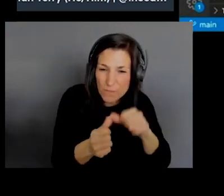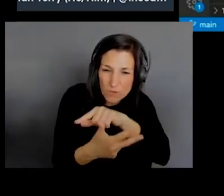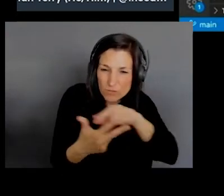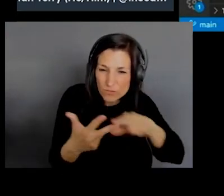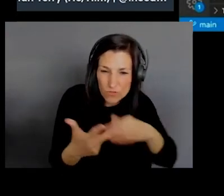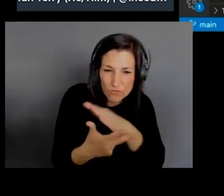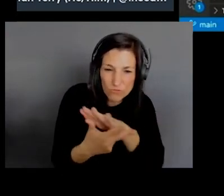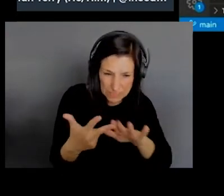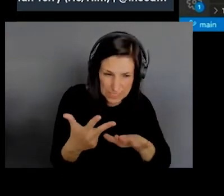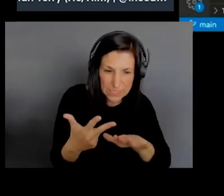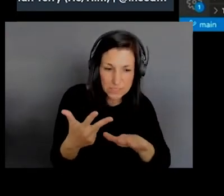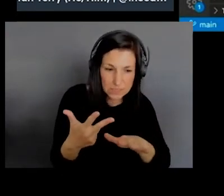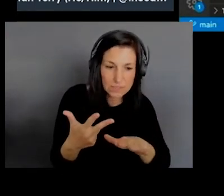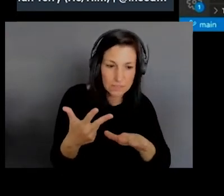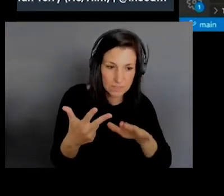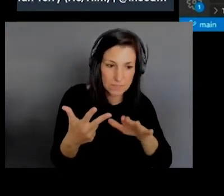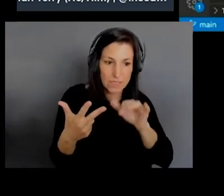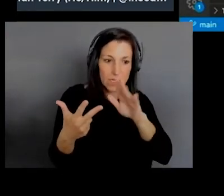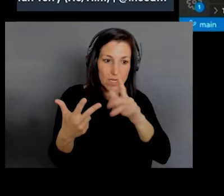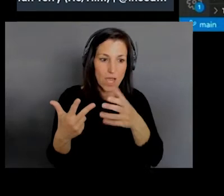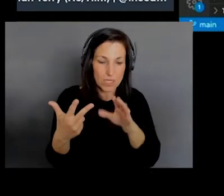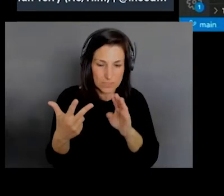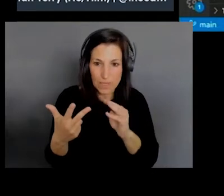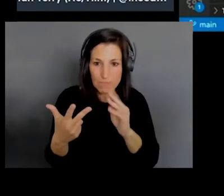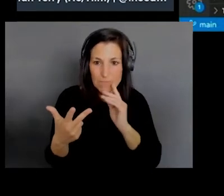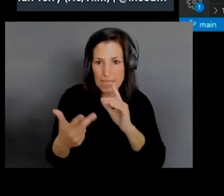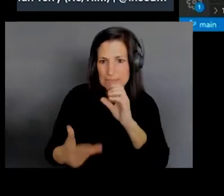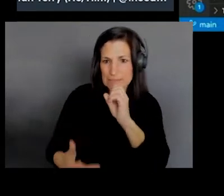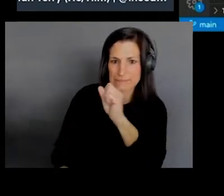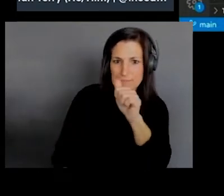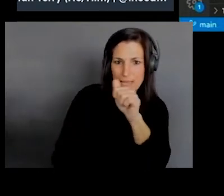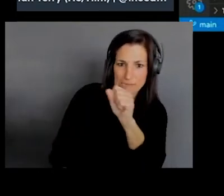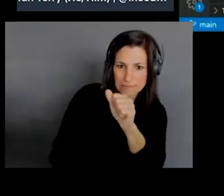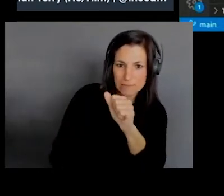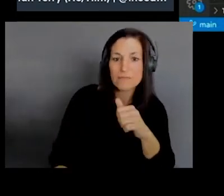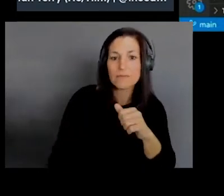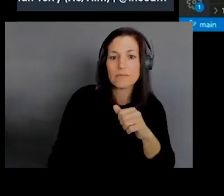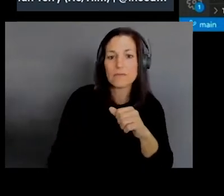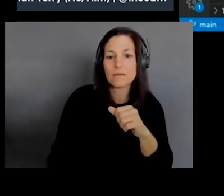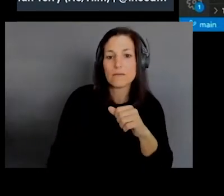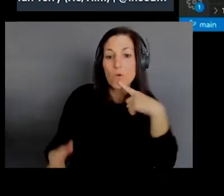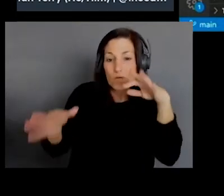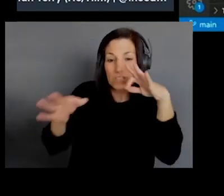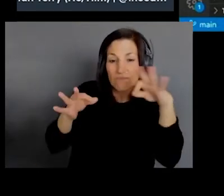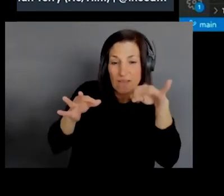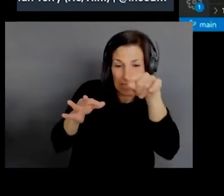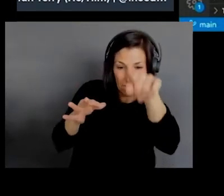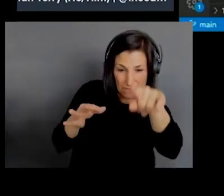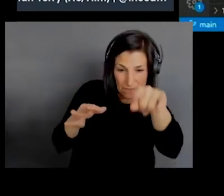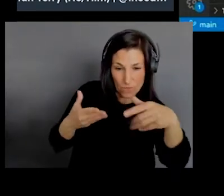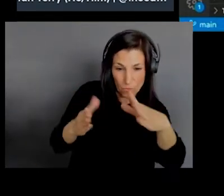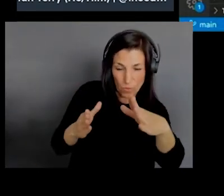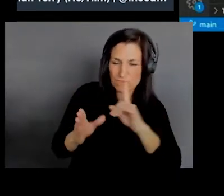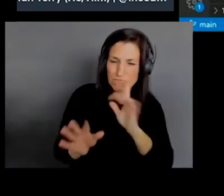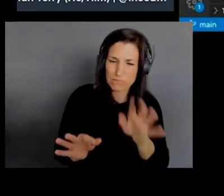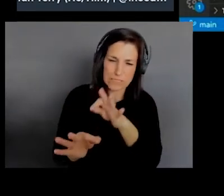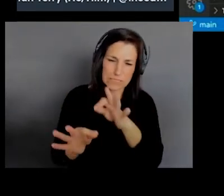custom, and SaaS. So by defining it this way, again, very simple, I'm defining a custom bus. And in this case,